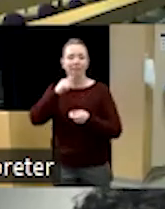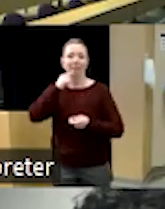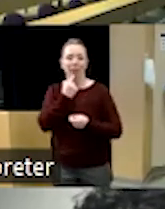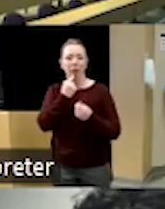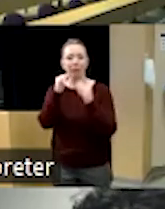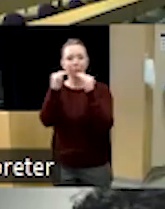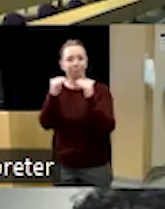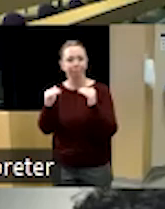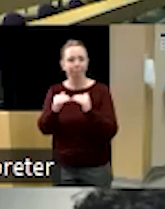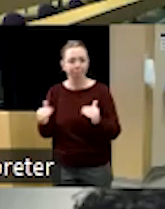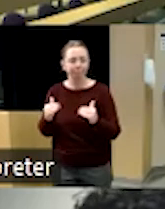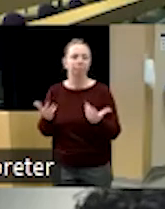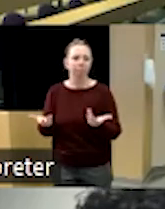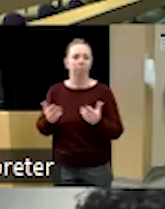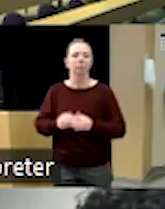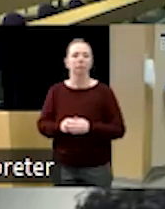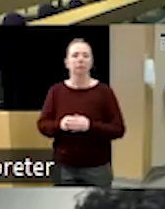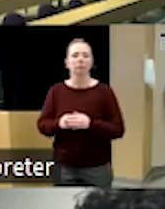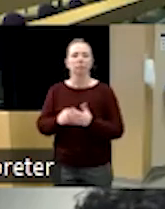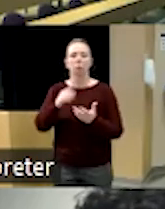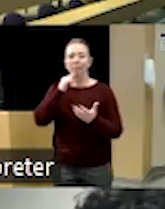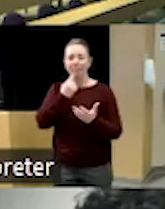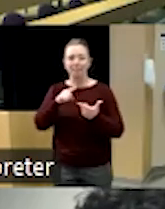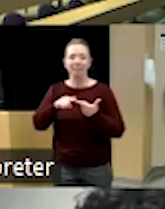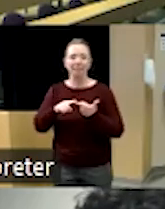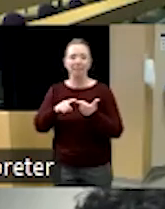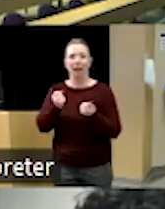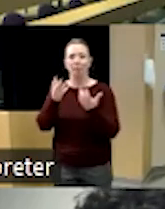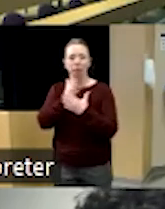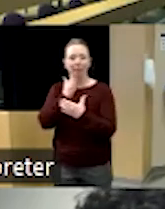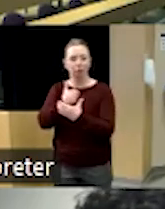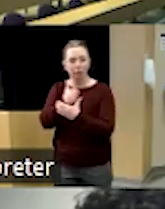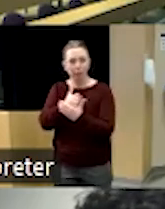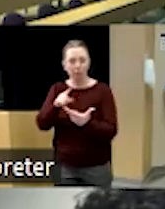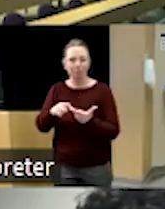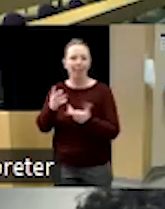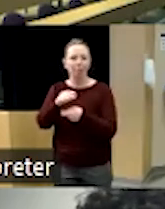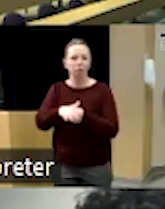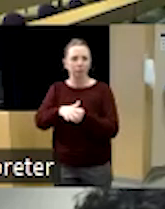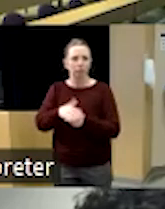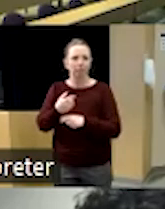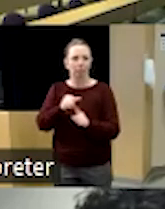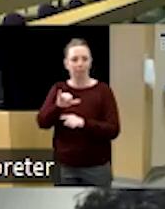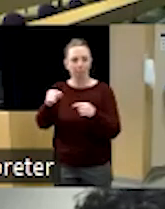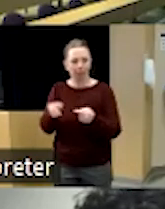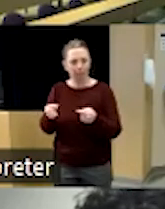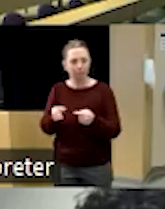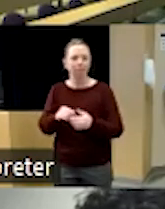the intensity the interference and the distress of the pain and we're now talking about primary